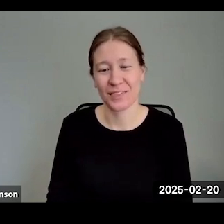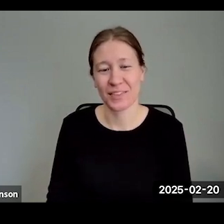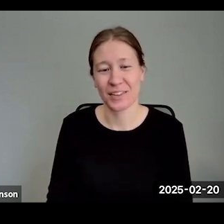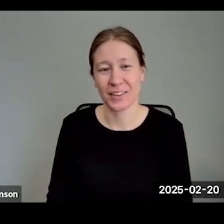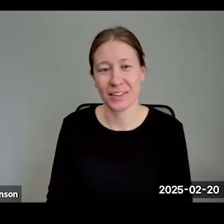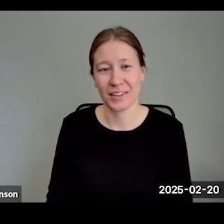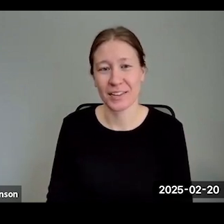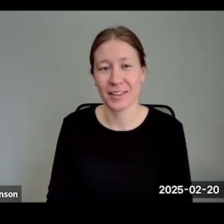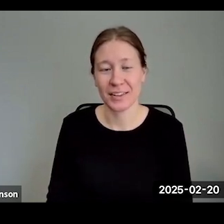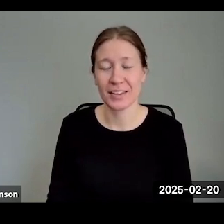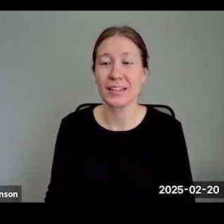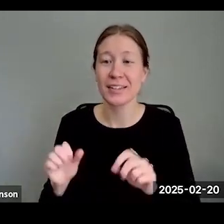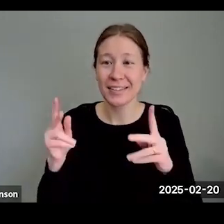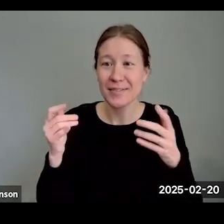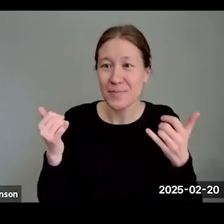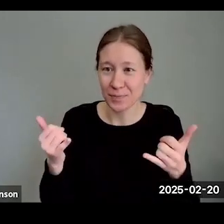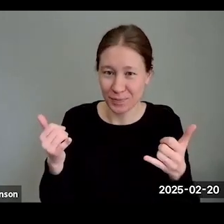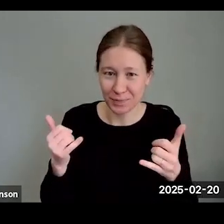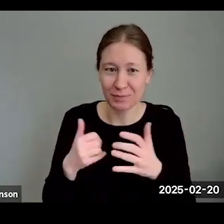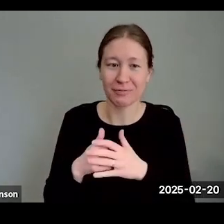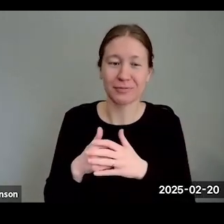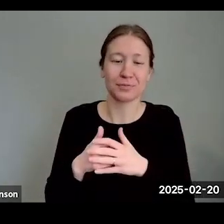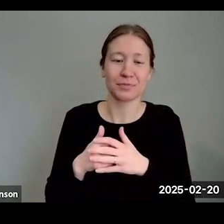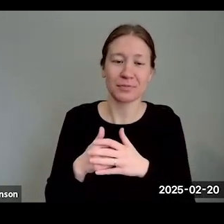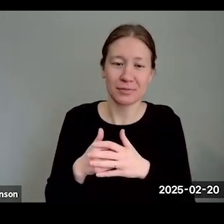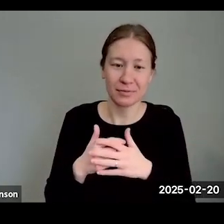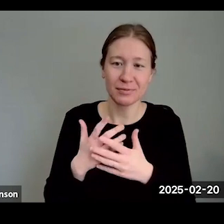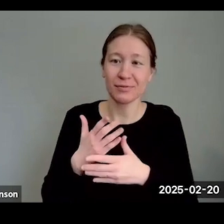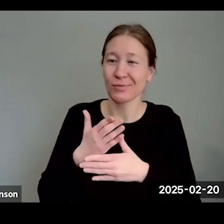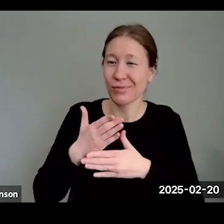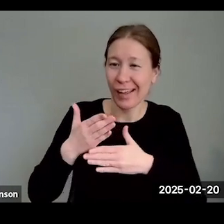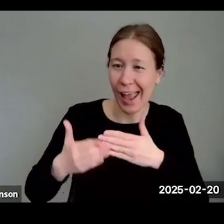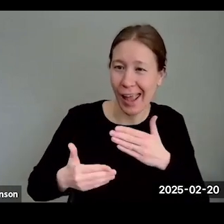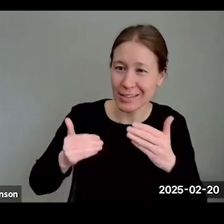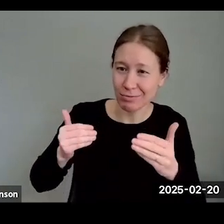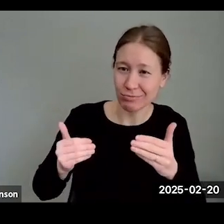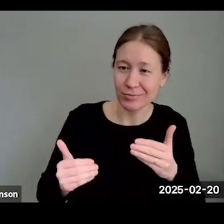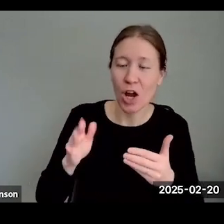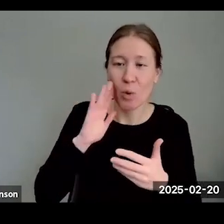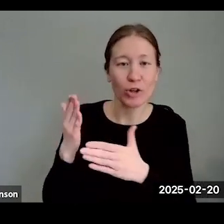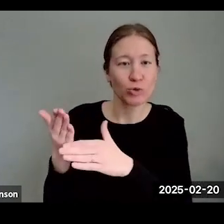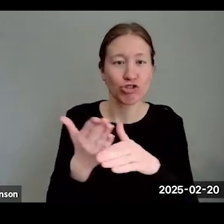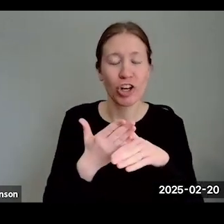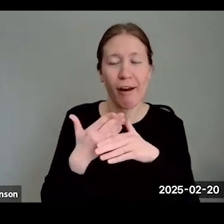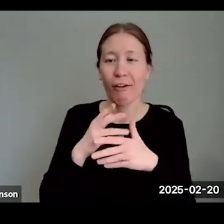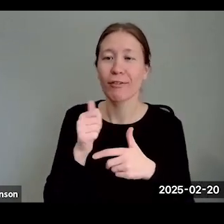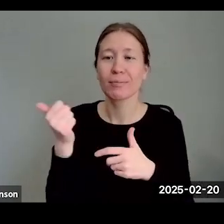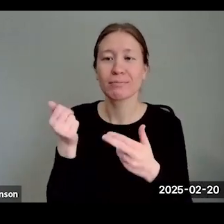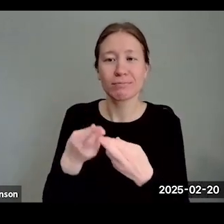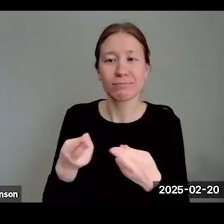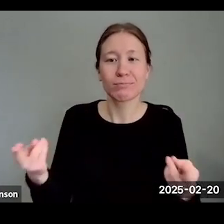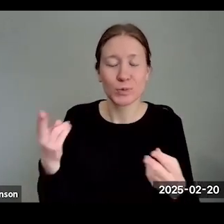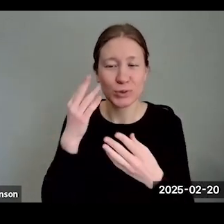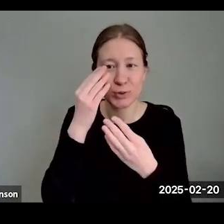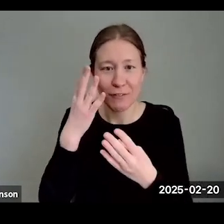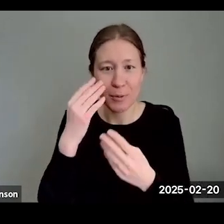All right, so, to kinda, wrap us up today, just wanted to share a little bit of extra resource information. So we have some links here,